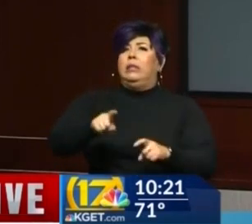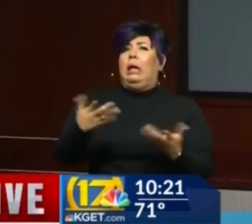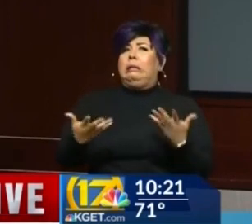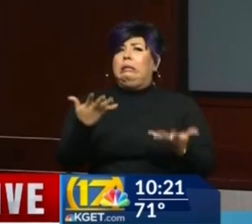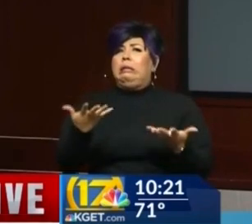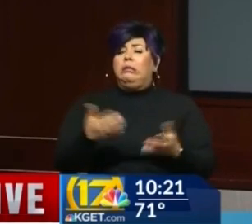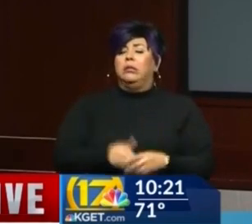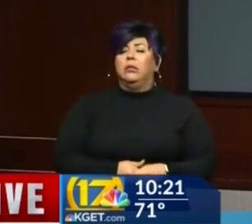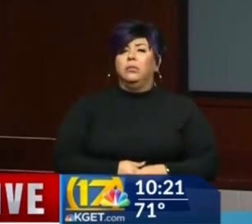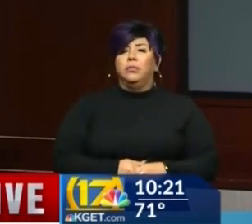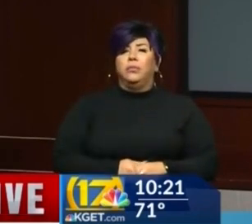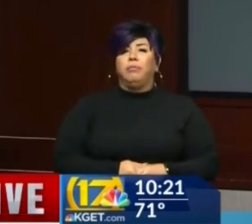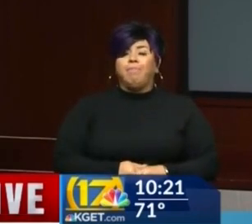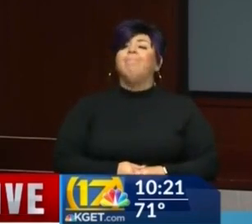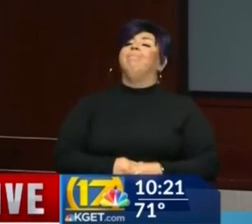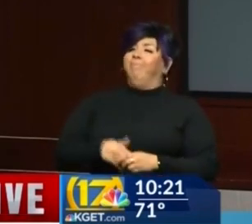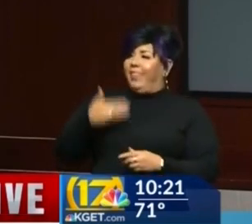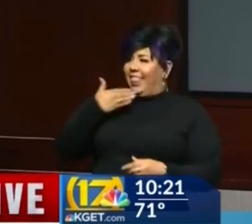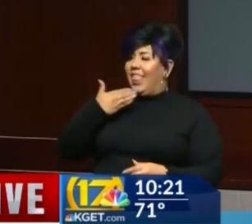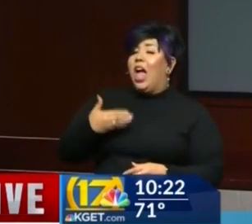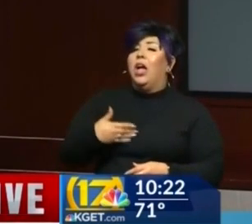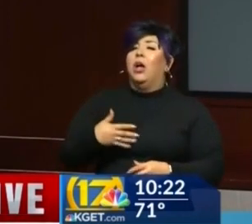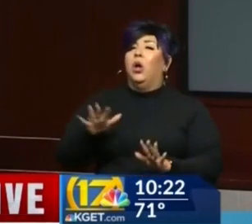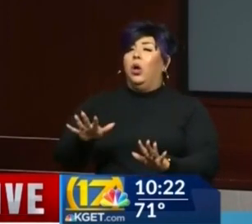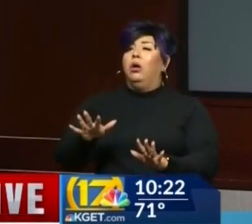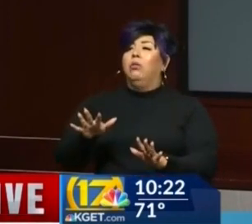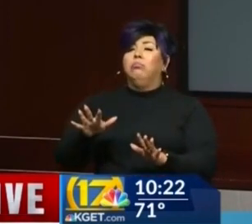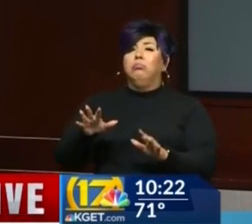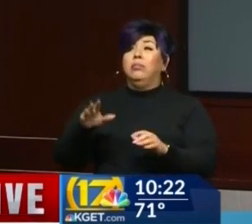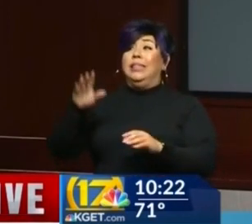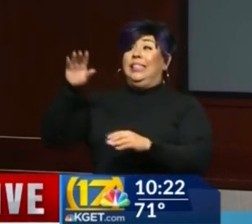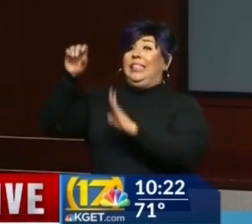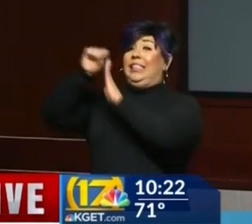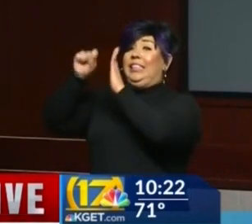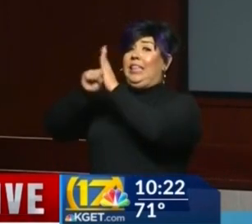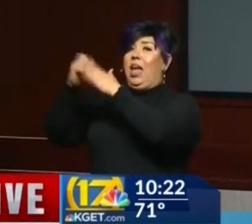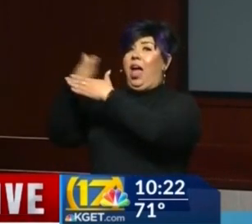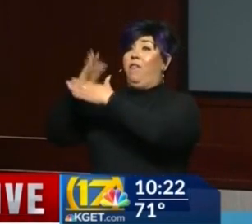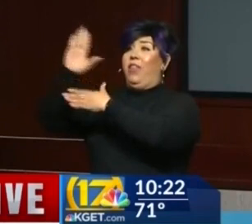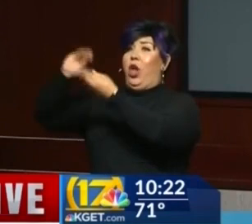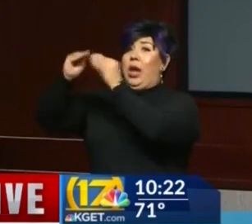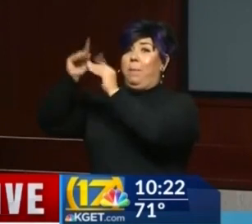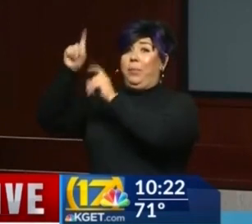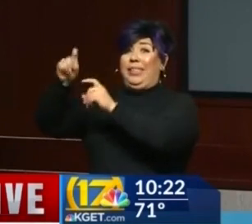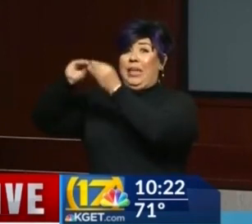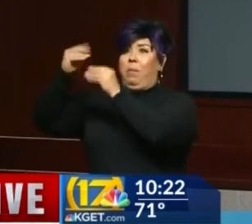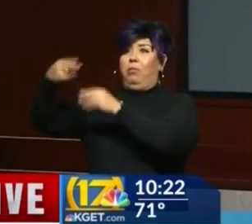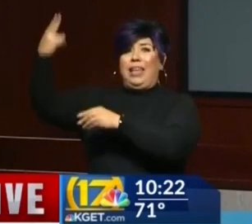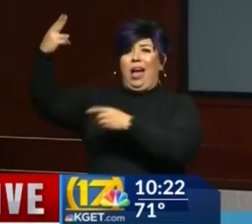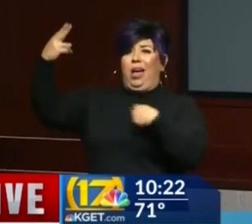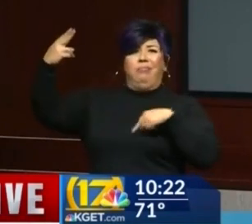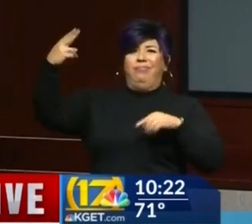ARE WE GOING THE RIGHT DIRECTION OR ARE WE STILL BELOW